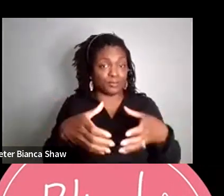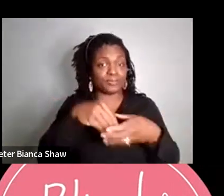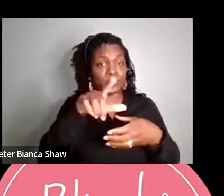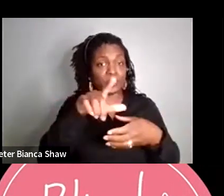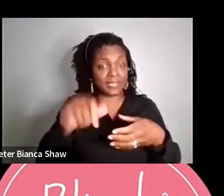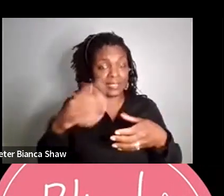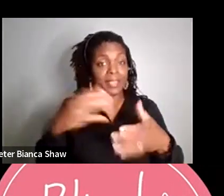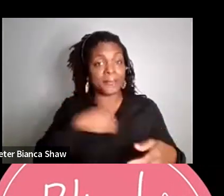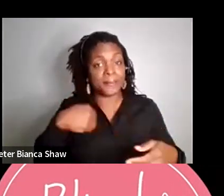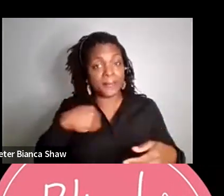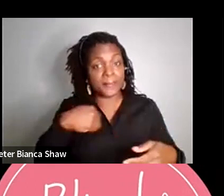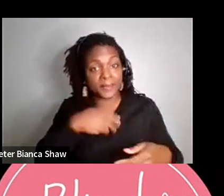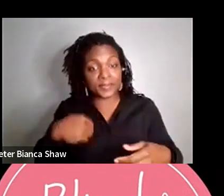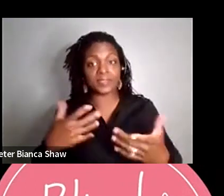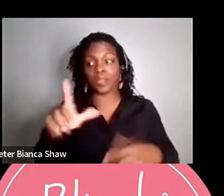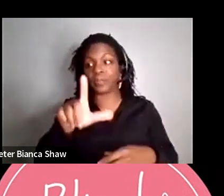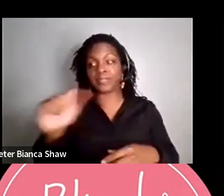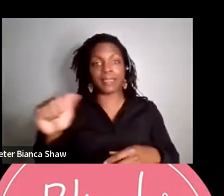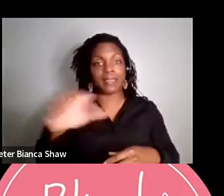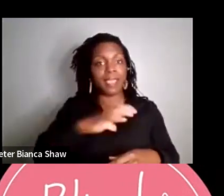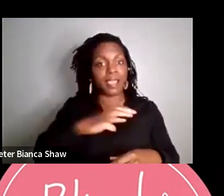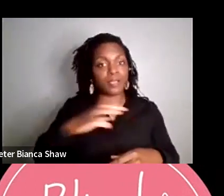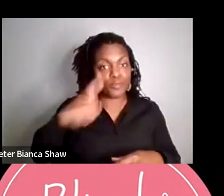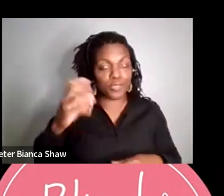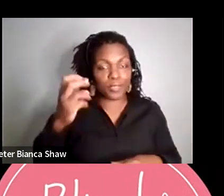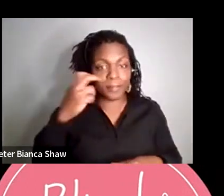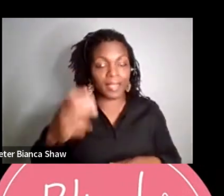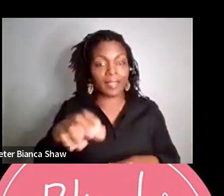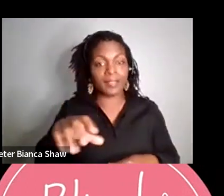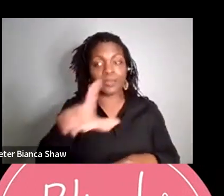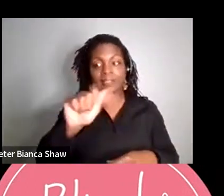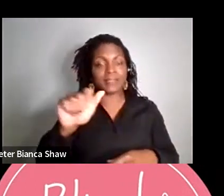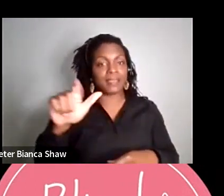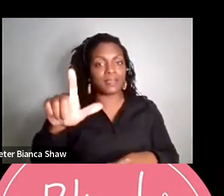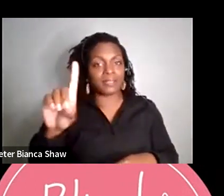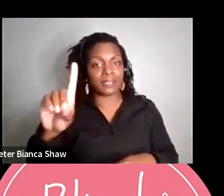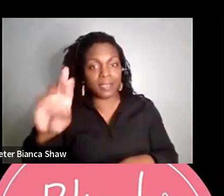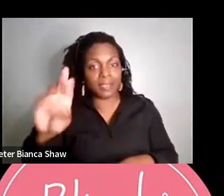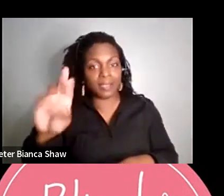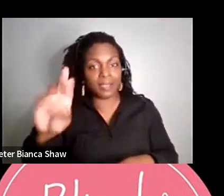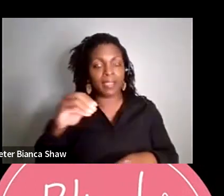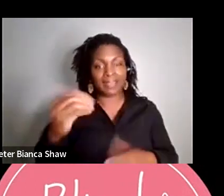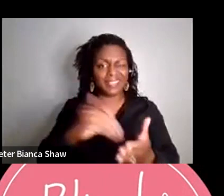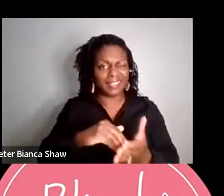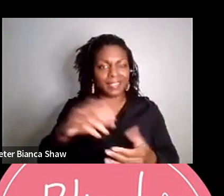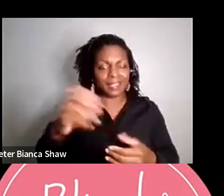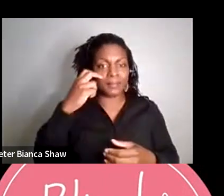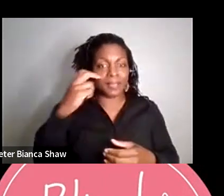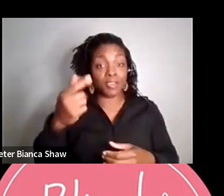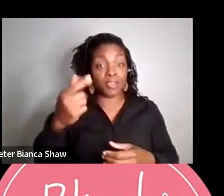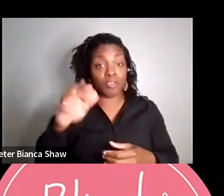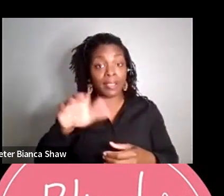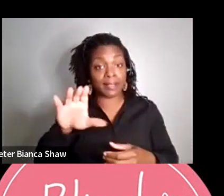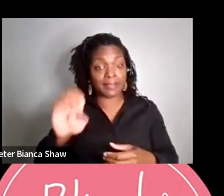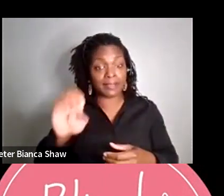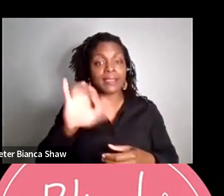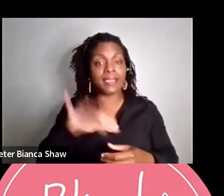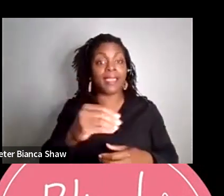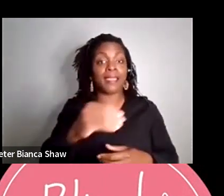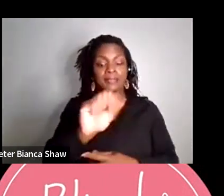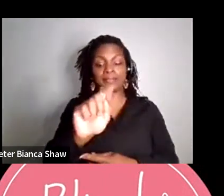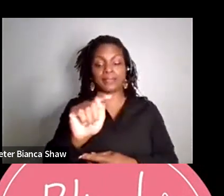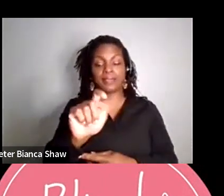Louisiana, Ae. R. again Blind grace and Stellar, family foundation, and even Lwcc.